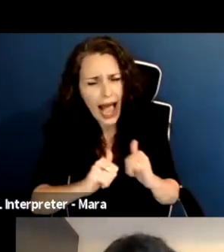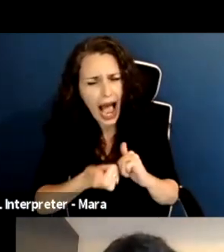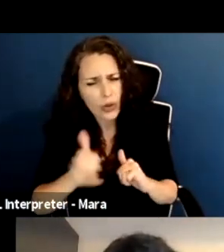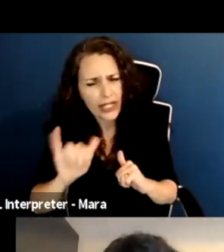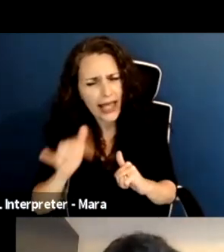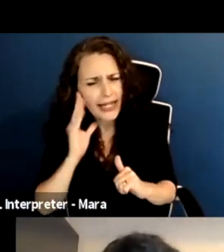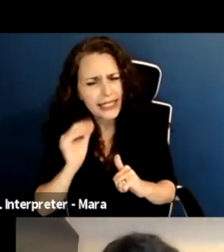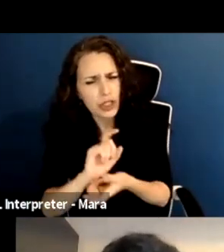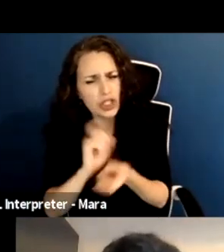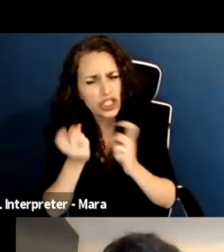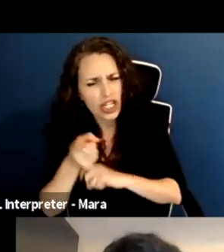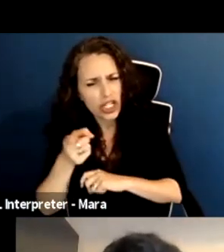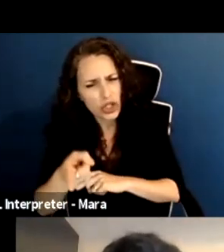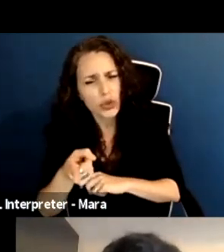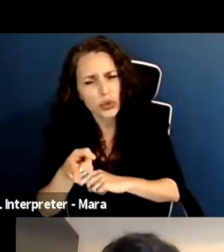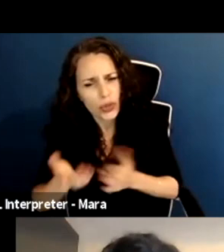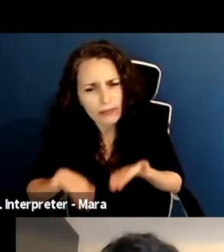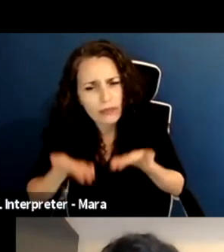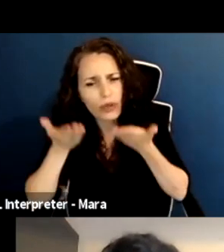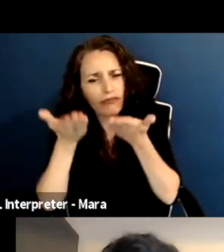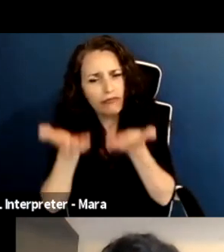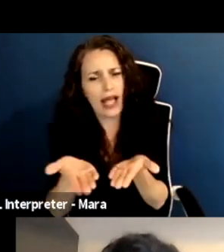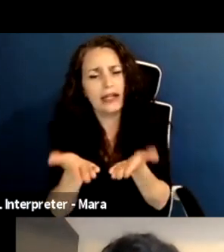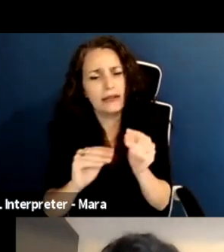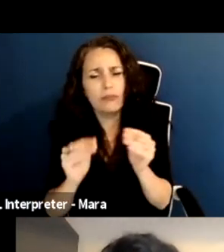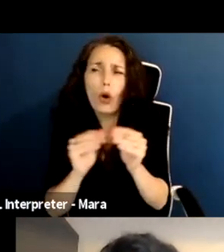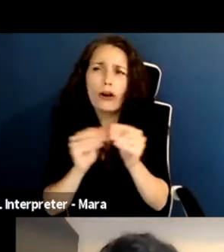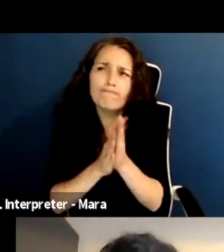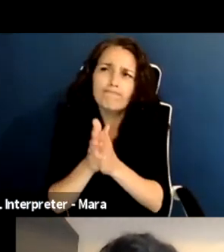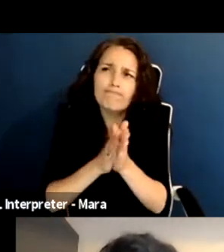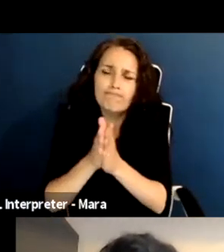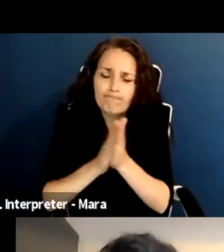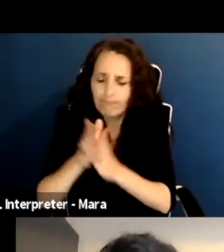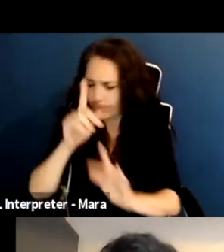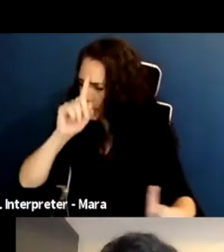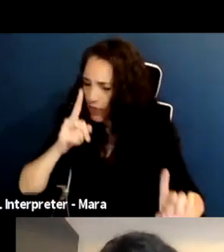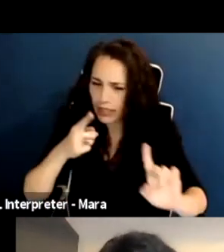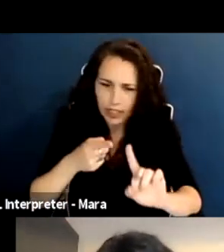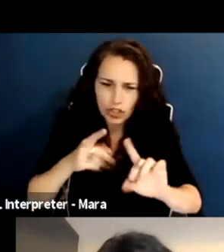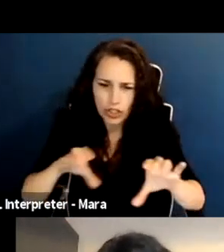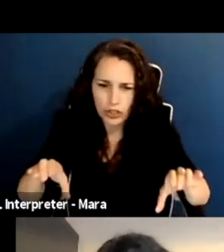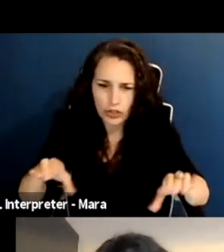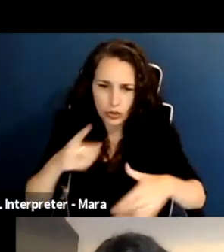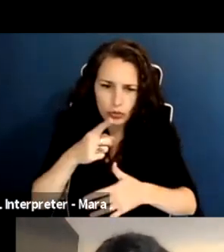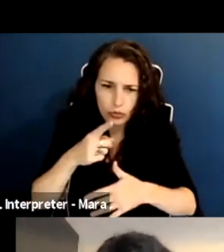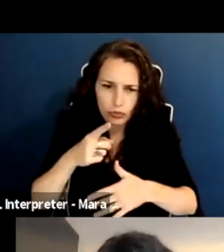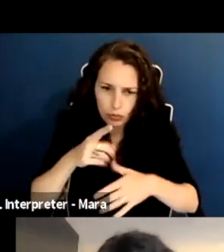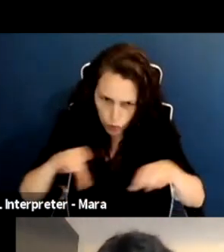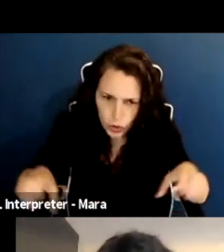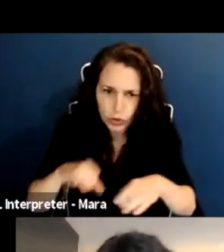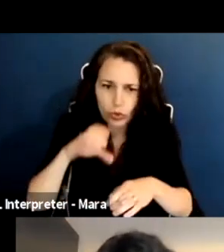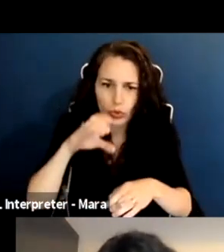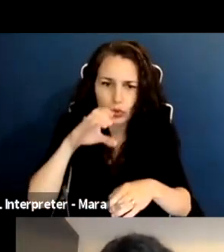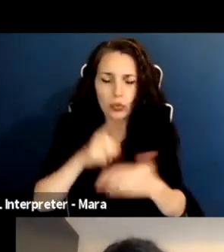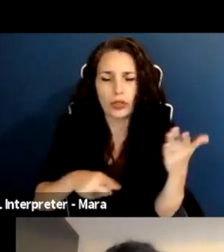and gave you this sense of dedication to do what you do? Oh, thank you for the question Claudia